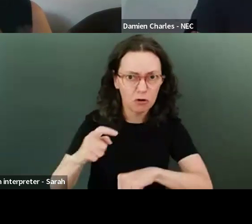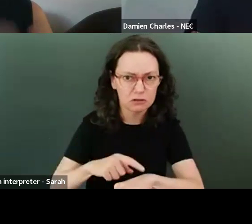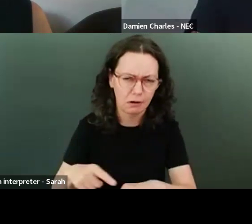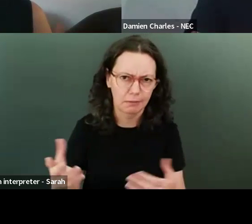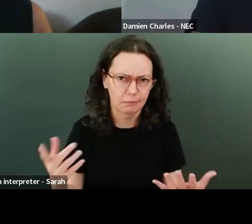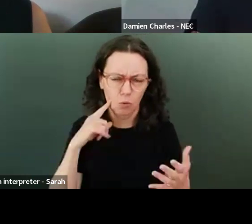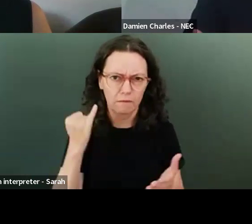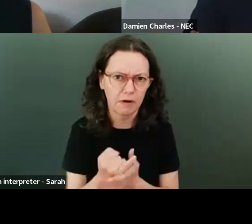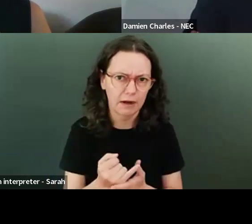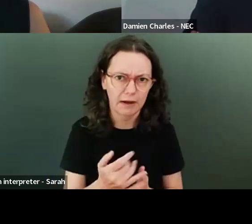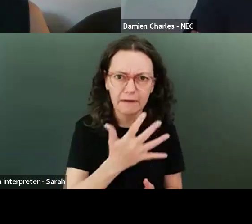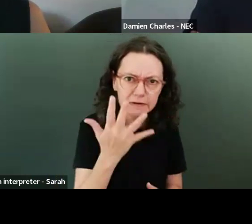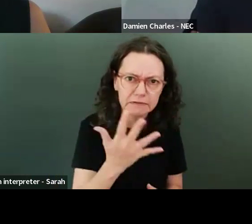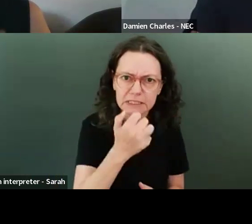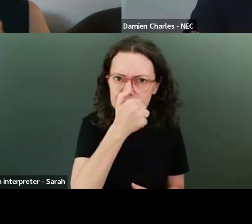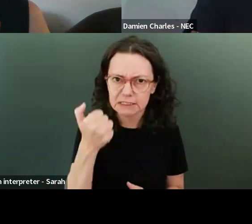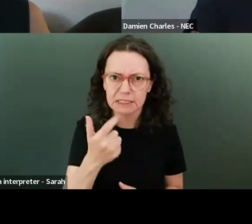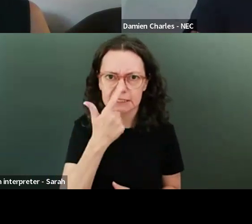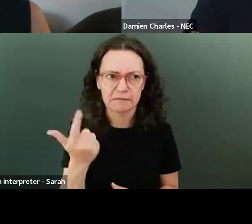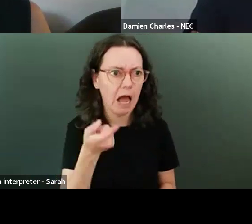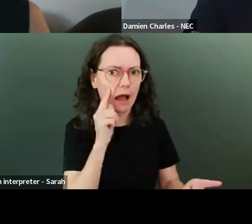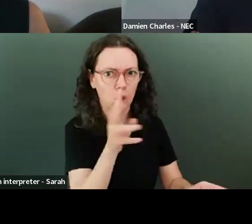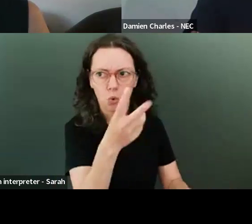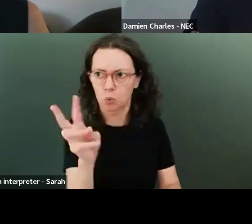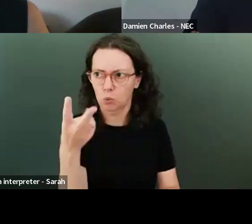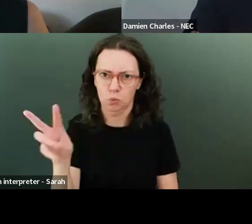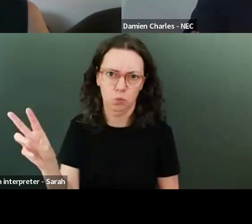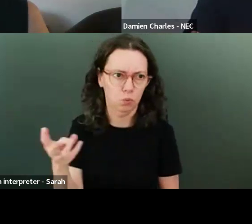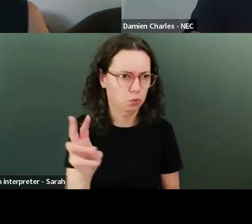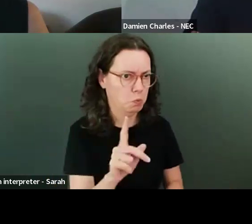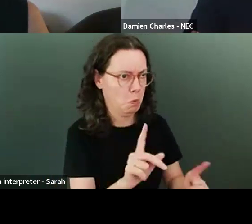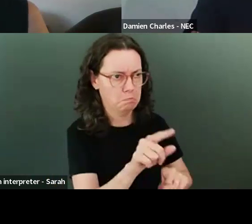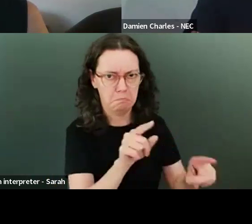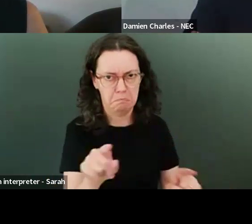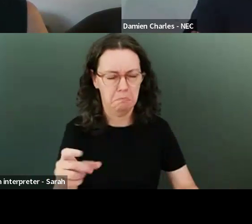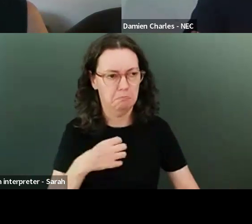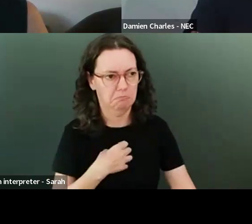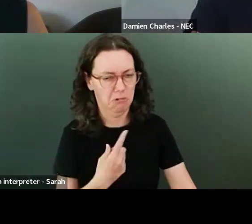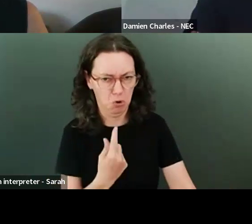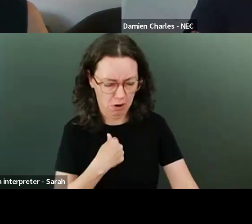know 15, 16, 17 it's about explore the world you know learn as much as you can